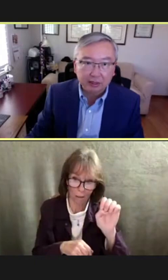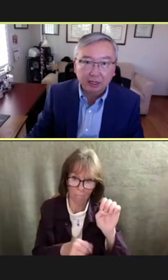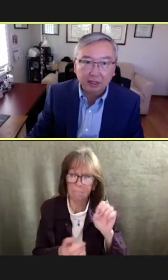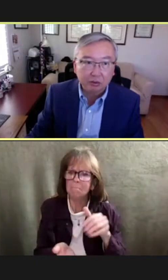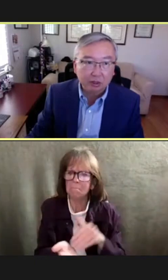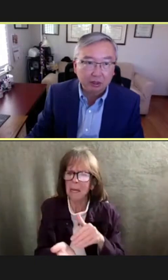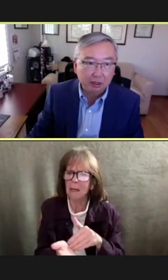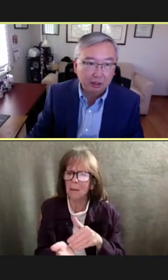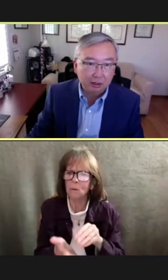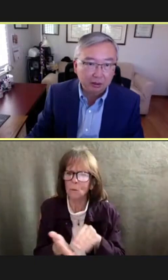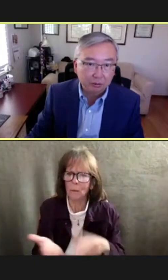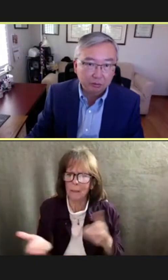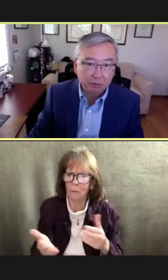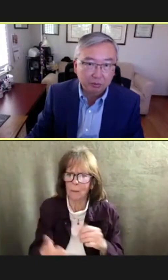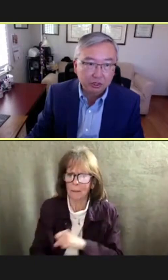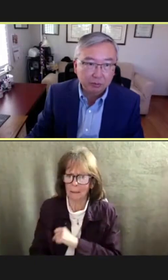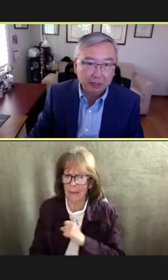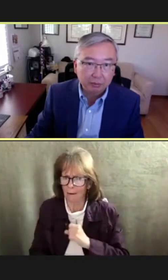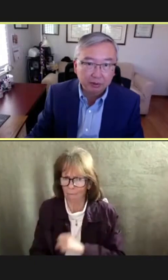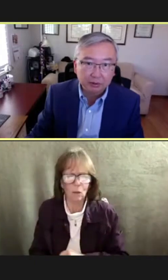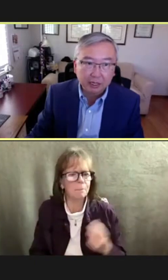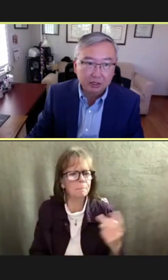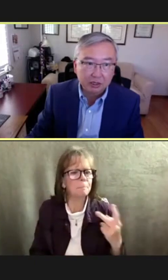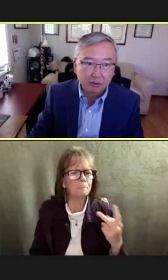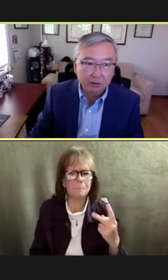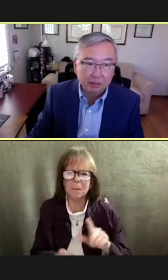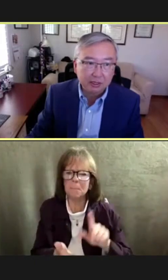and I Published a paper last year,